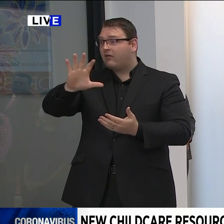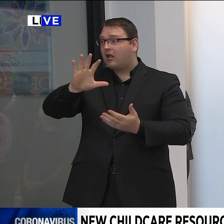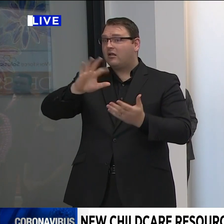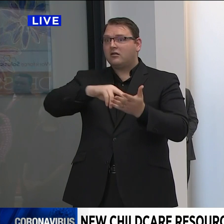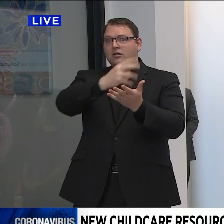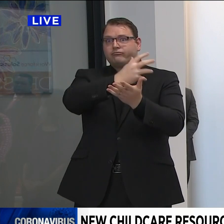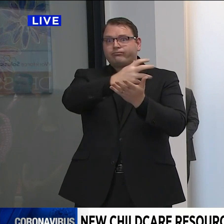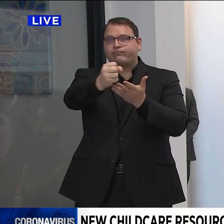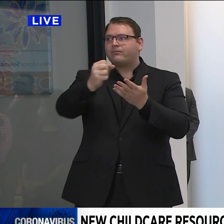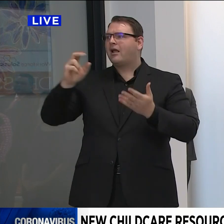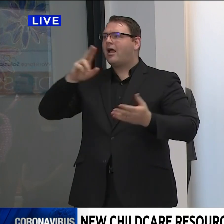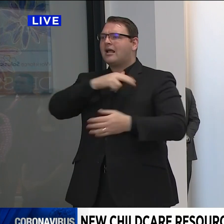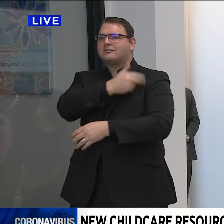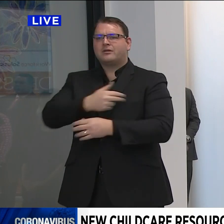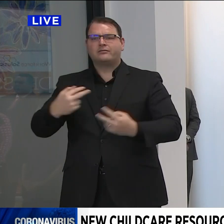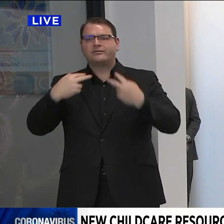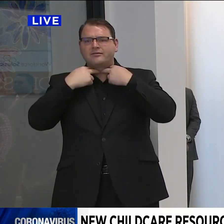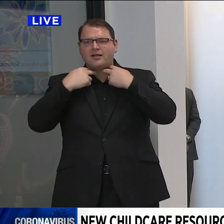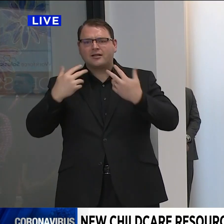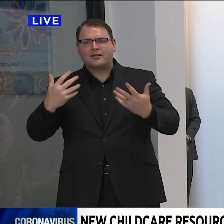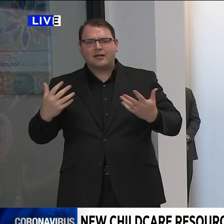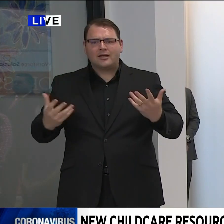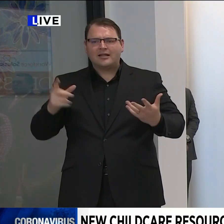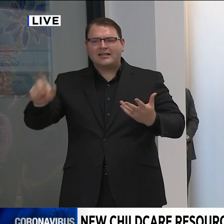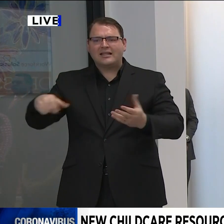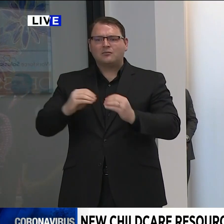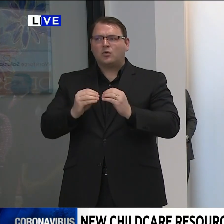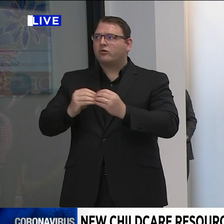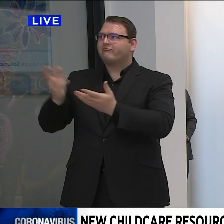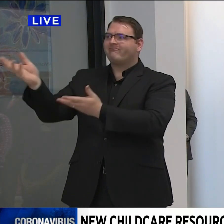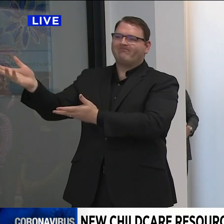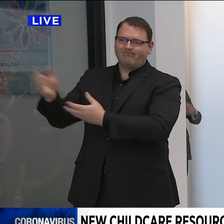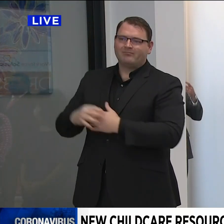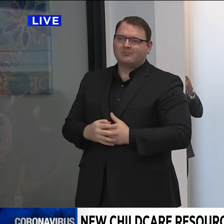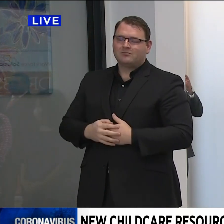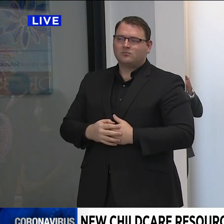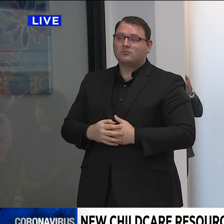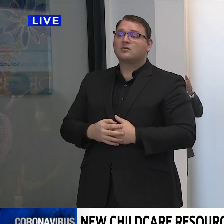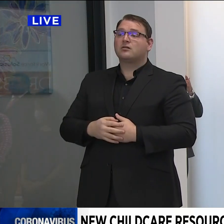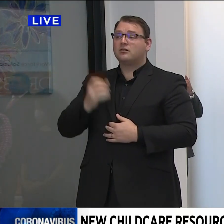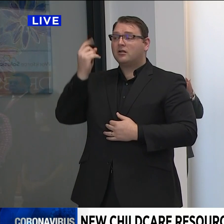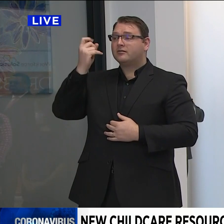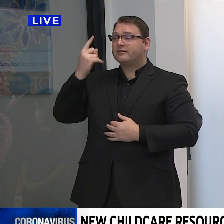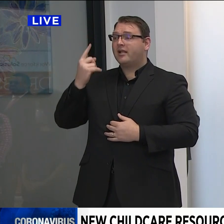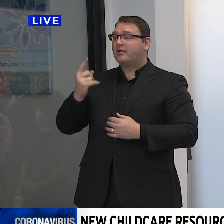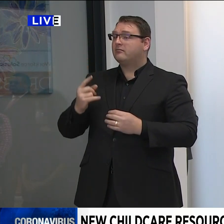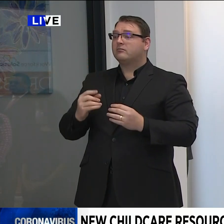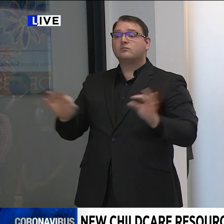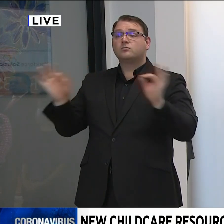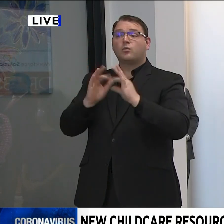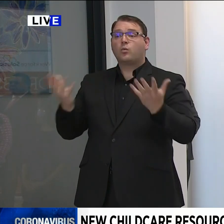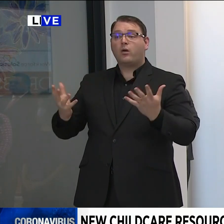to not have it be the kind of mass at all hospital workers mass at all hospital workers are going to need so that’s a are going to need so that’s a in 95 Henri or hospital